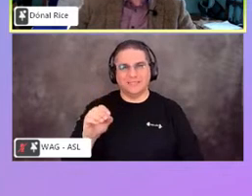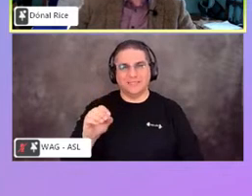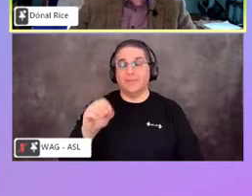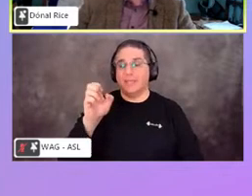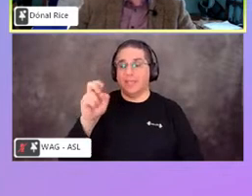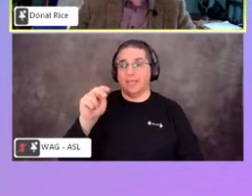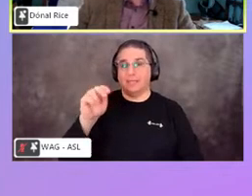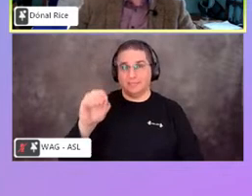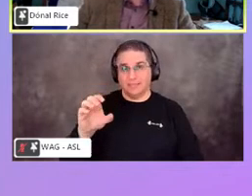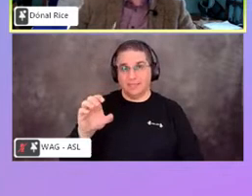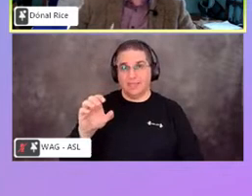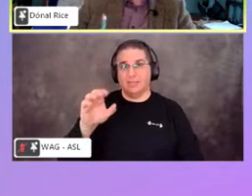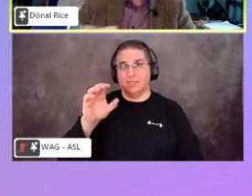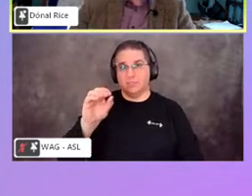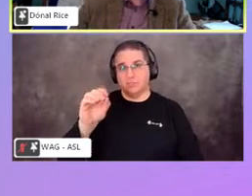accessibility standards is just the beginning. It is